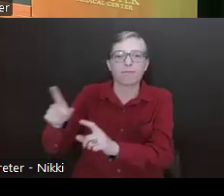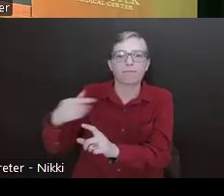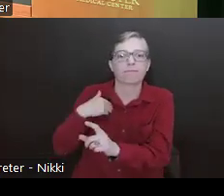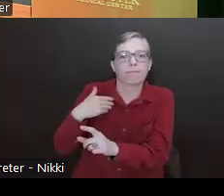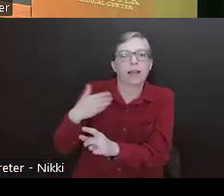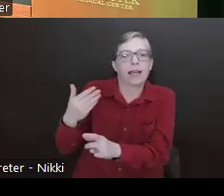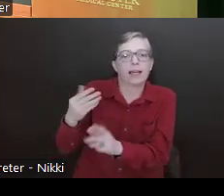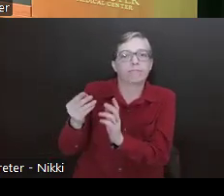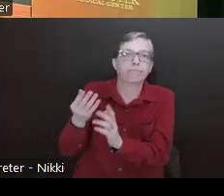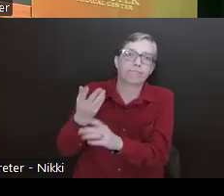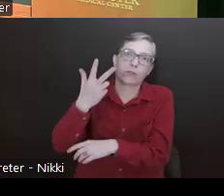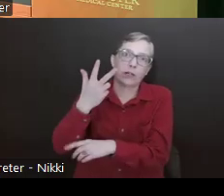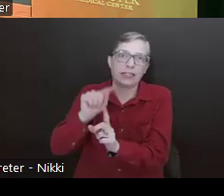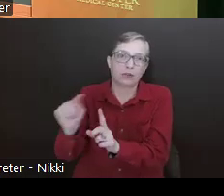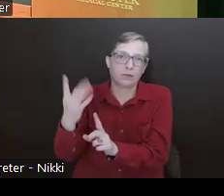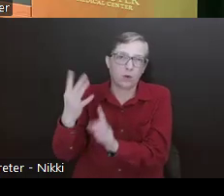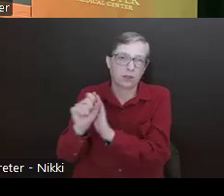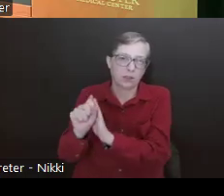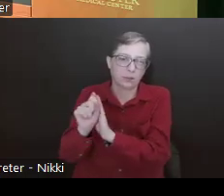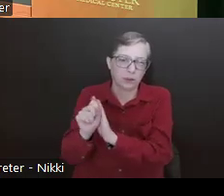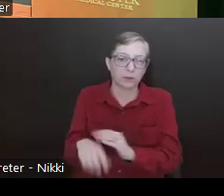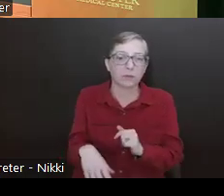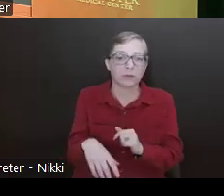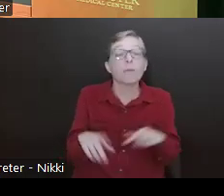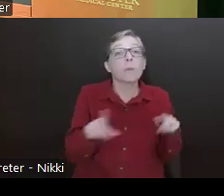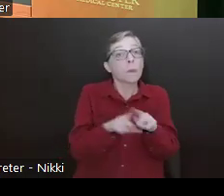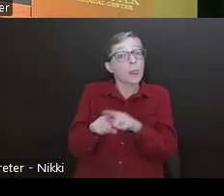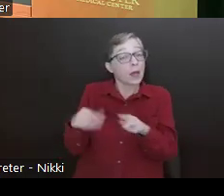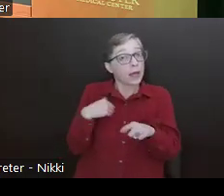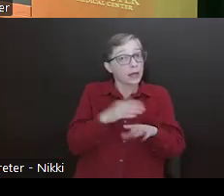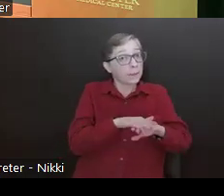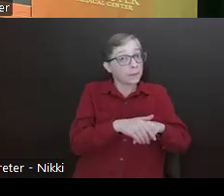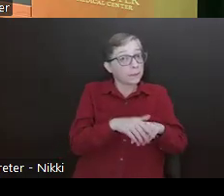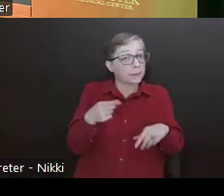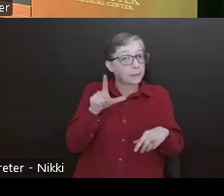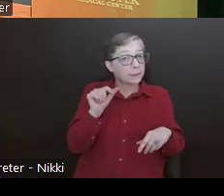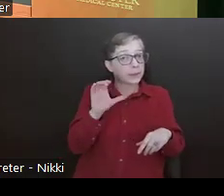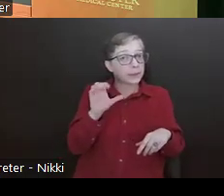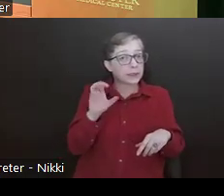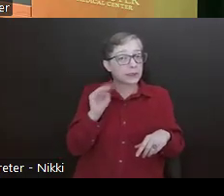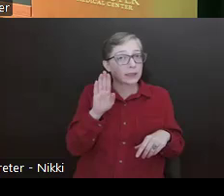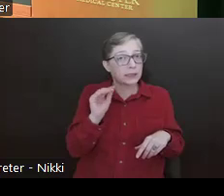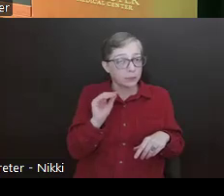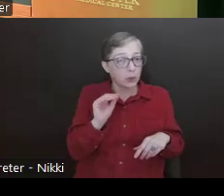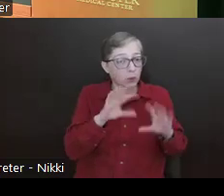a placebo group so you would imagine that it would affect both groups similarly depression severity